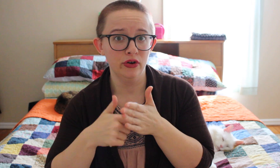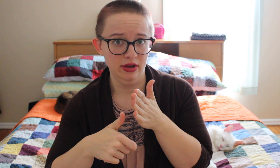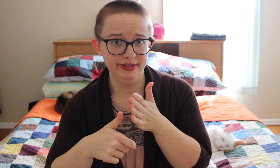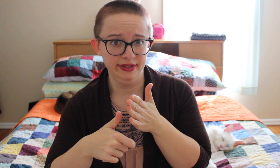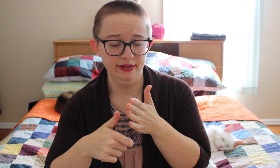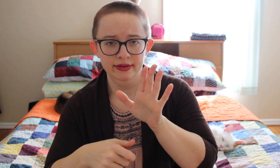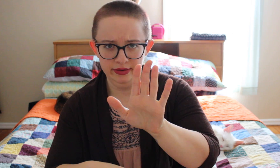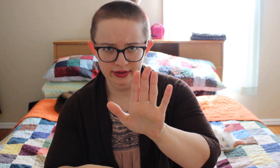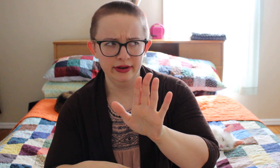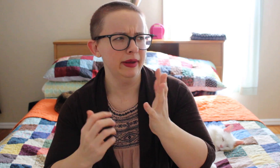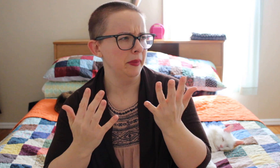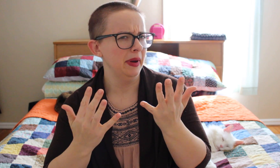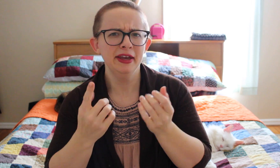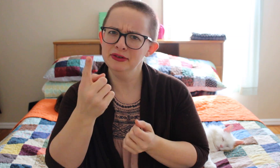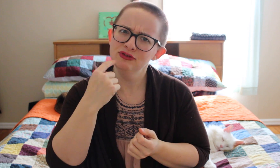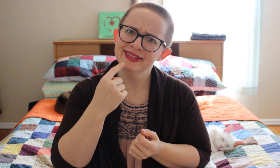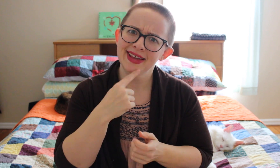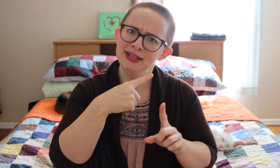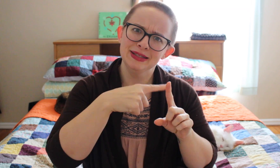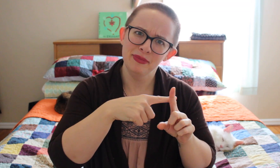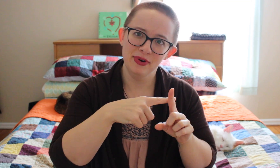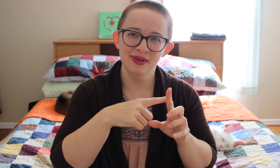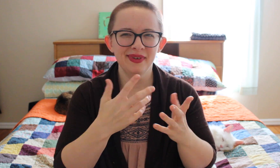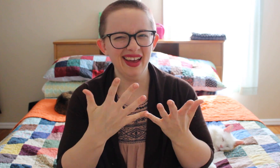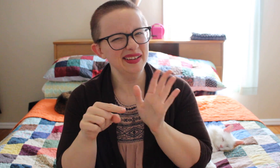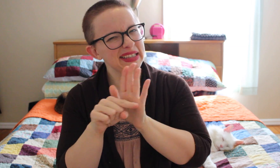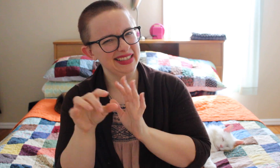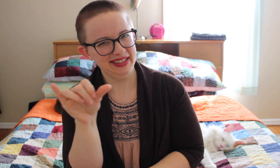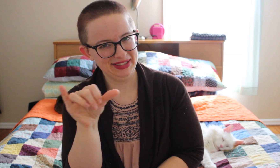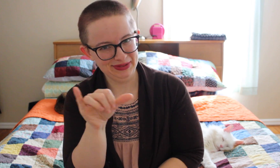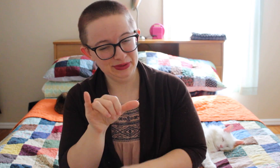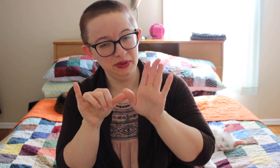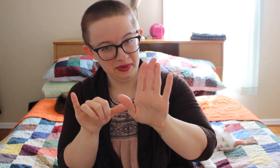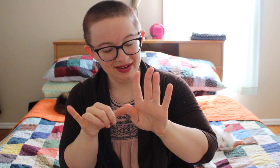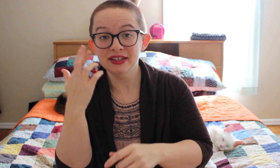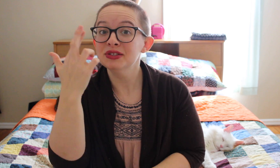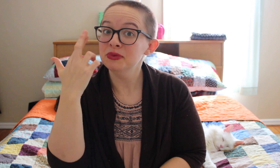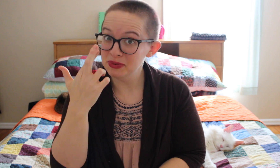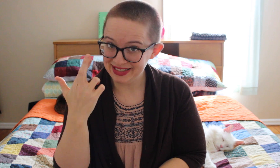cost. Now, I know, you're like "Wait a minute, you just said it's a pro." Well, it can be a con too